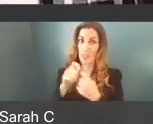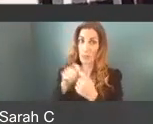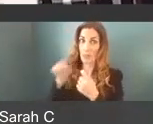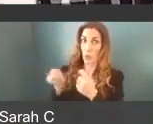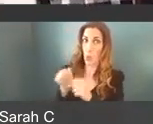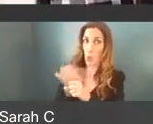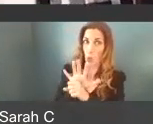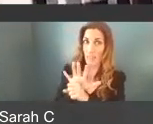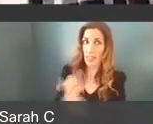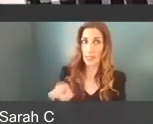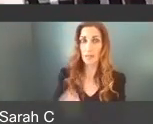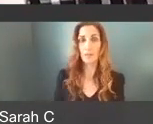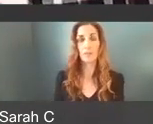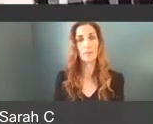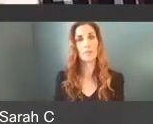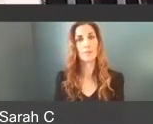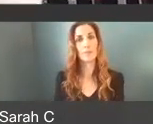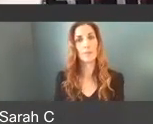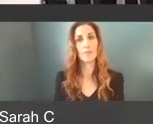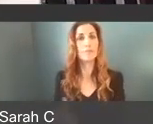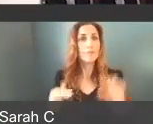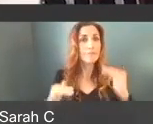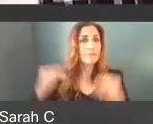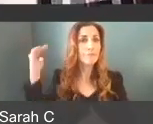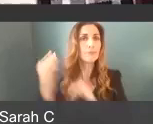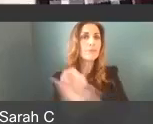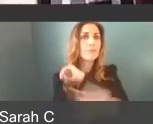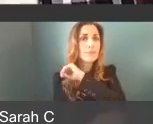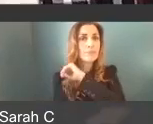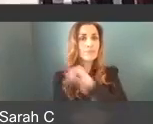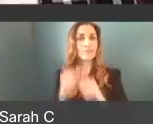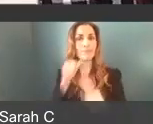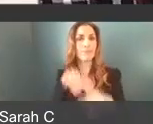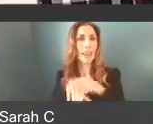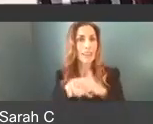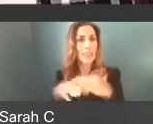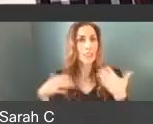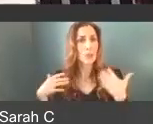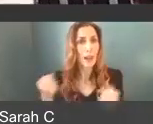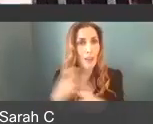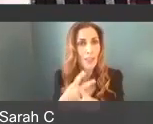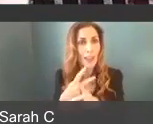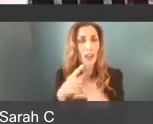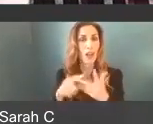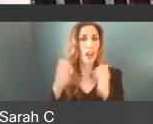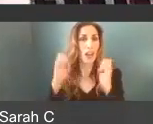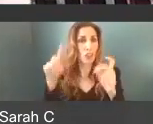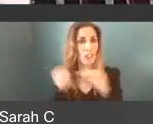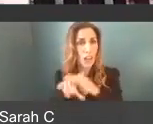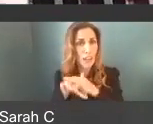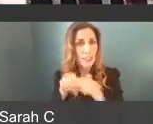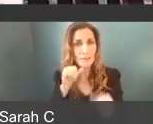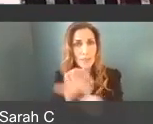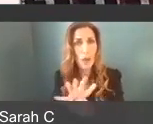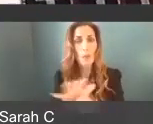These inequities such as poverty, lack of health care and education access, systemic racism, economic